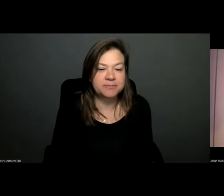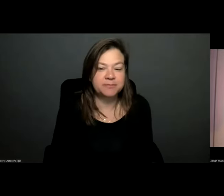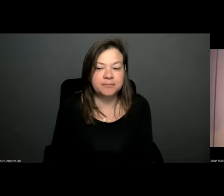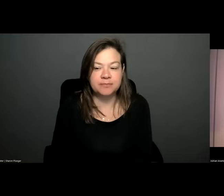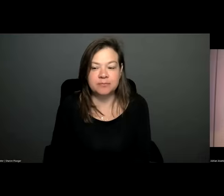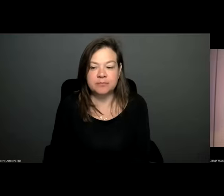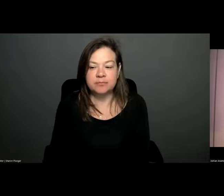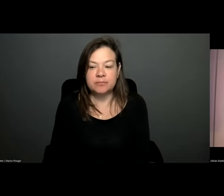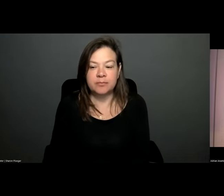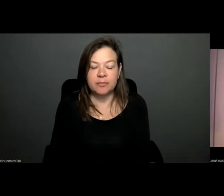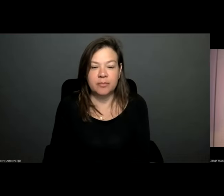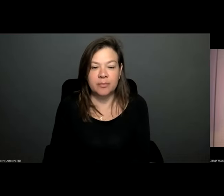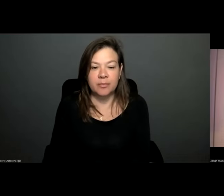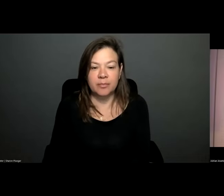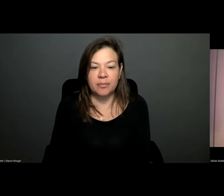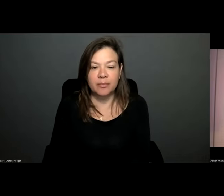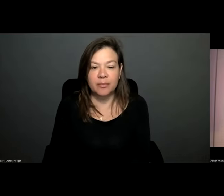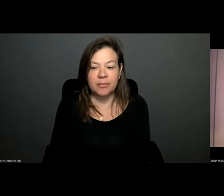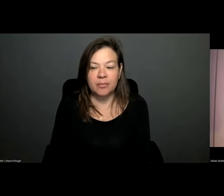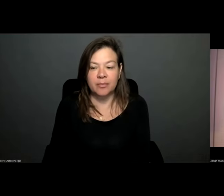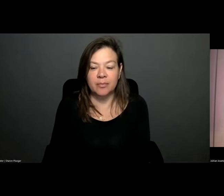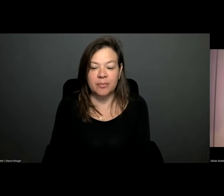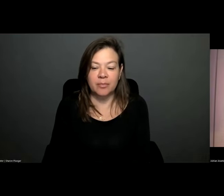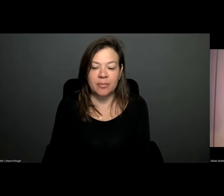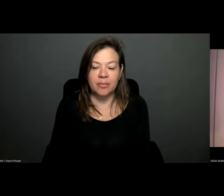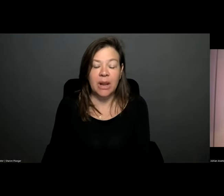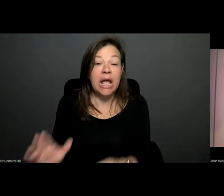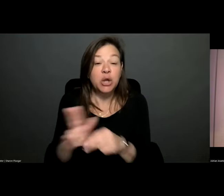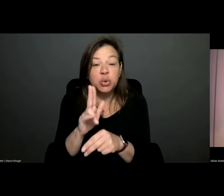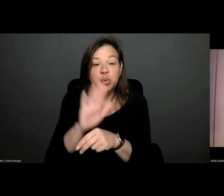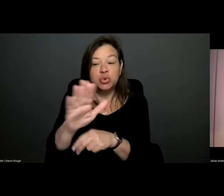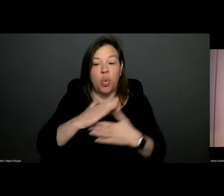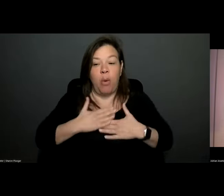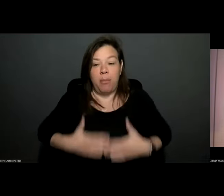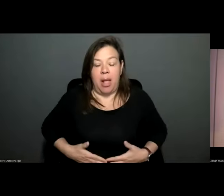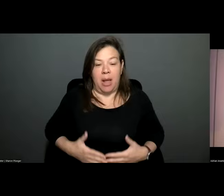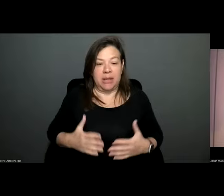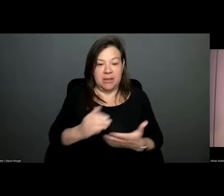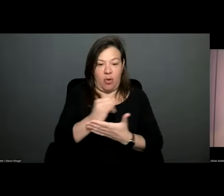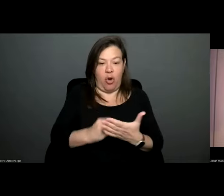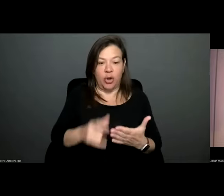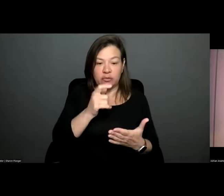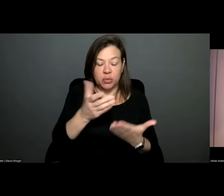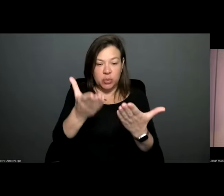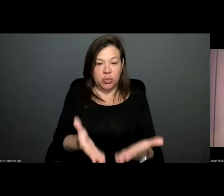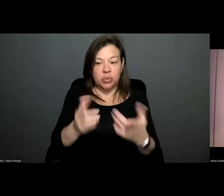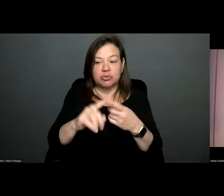and embody something within the art of who you are in order to create that.